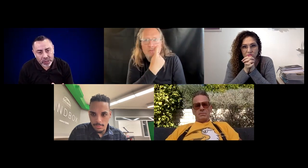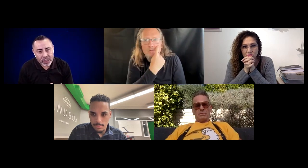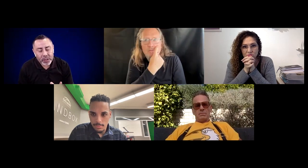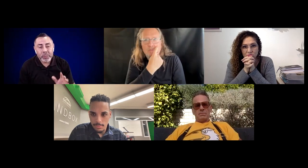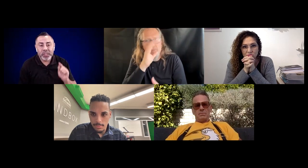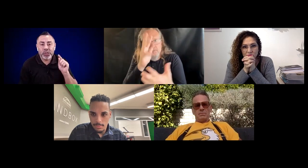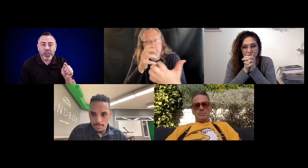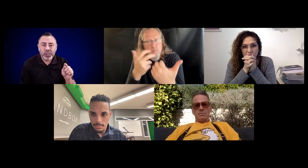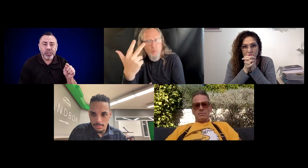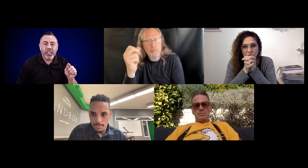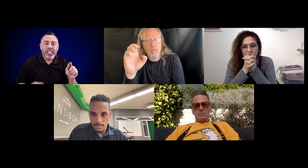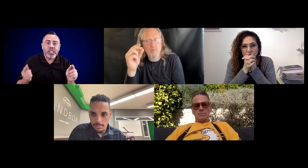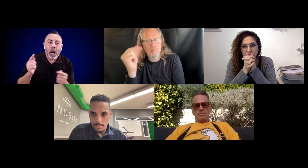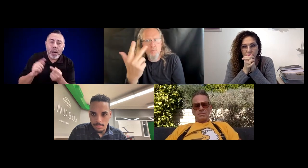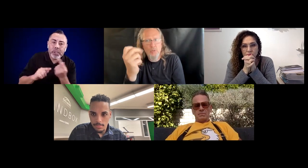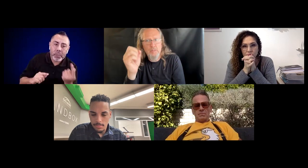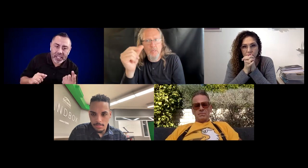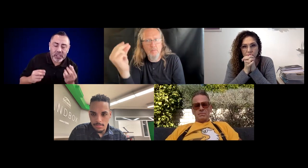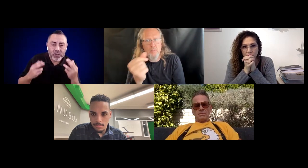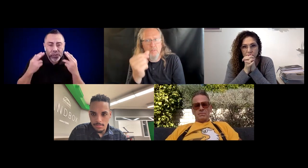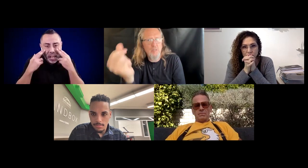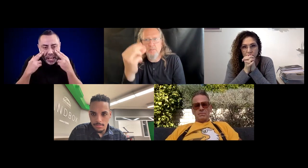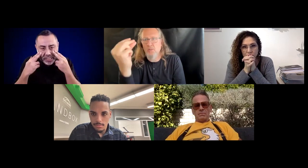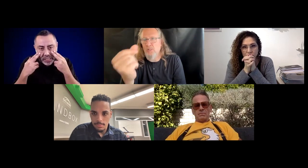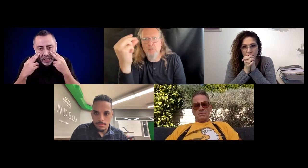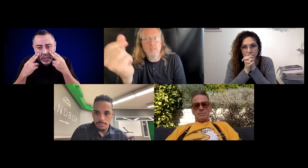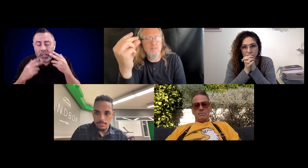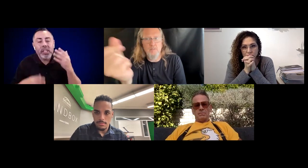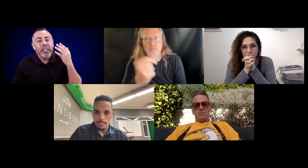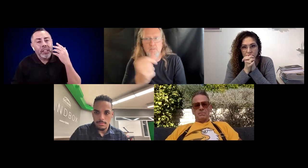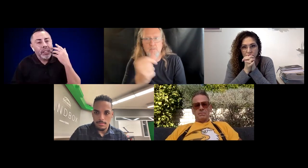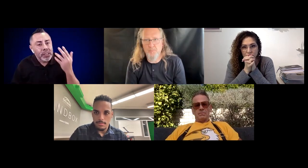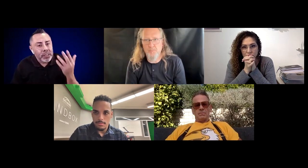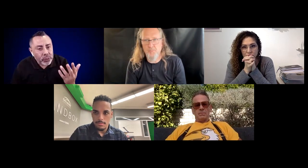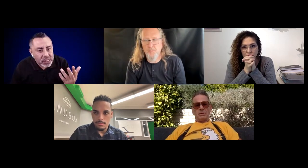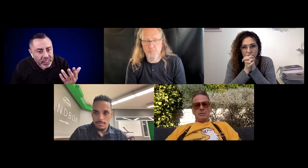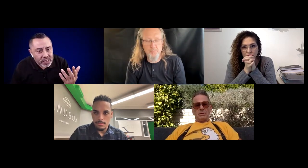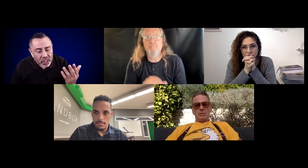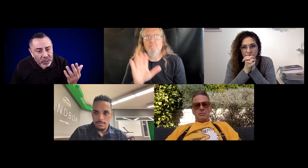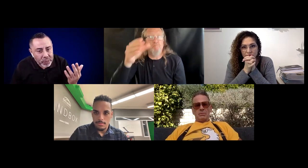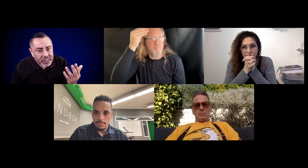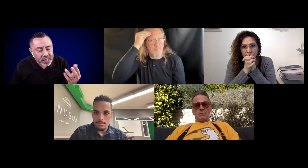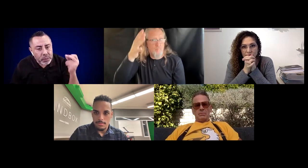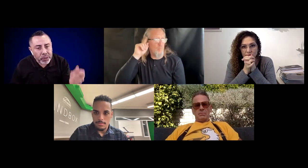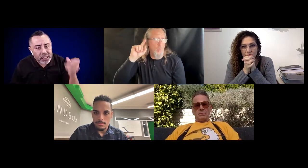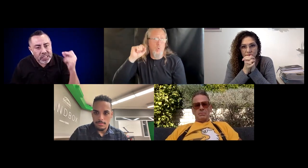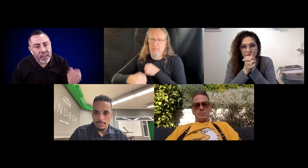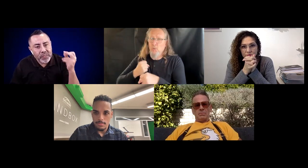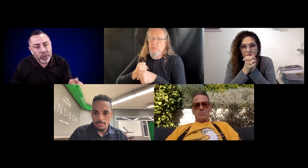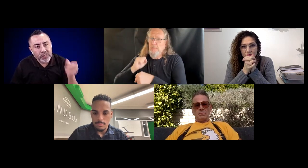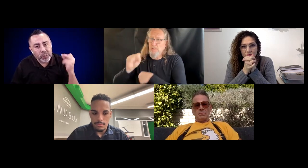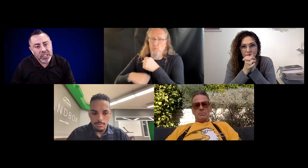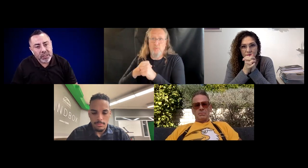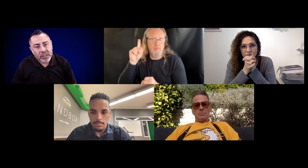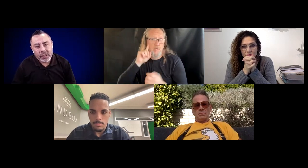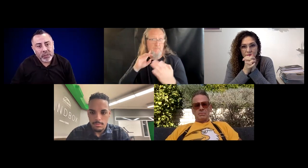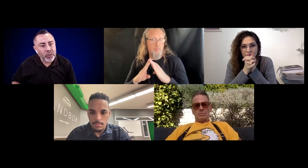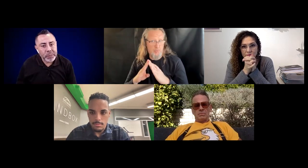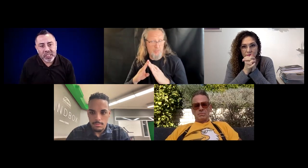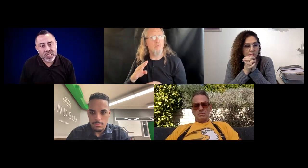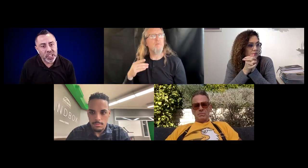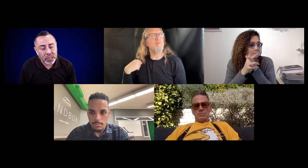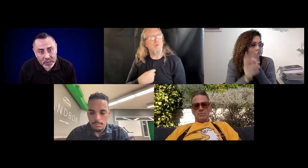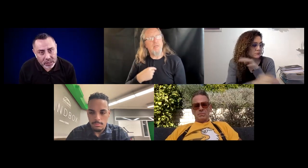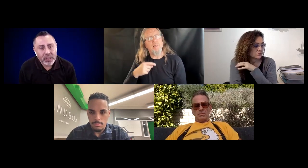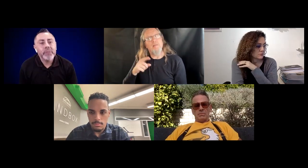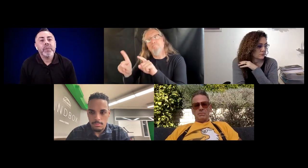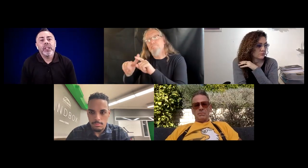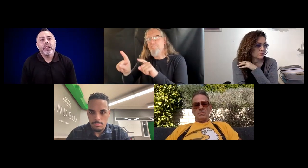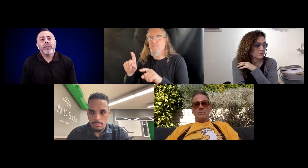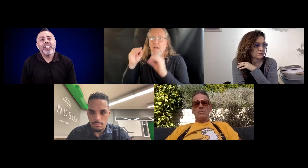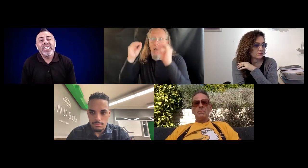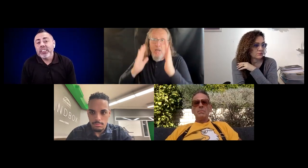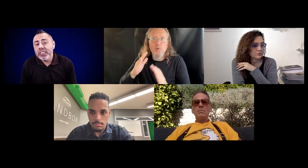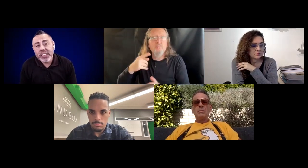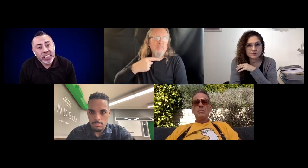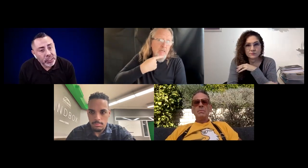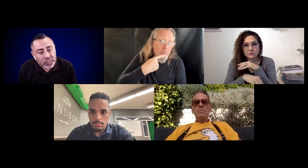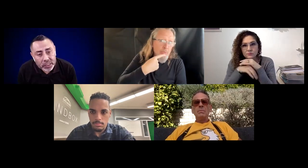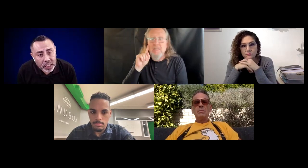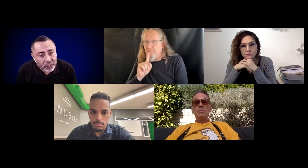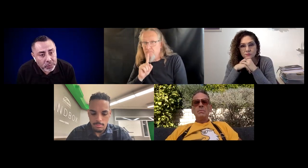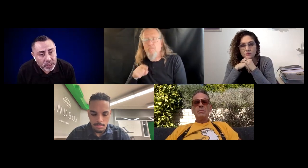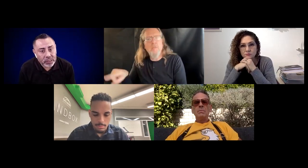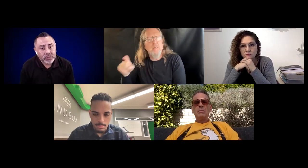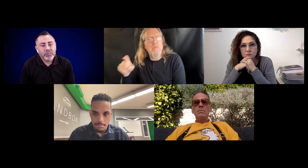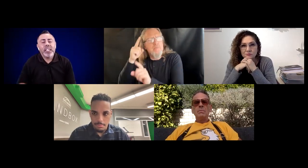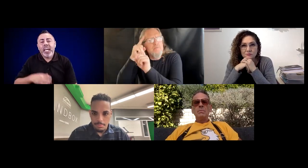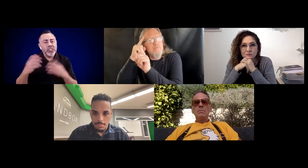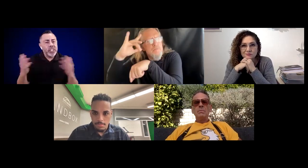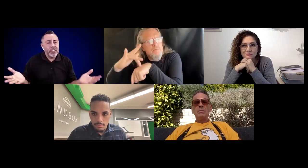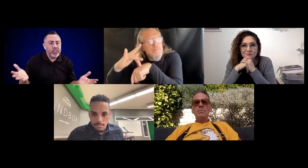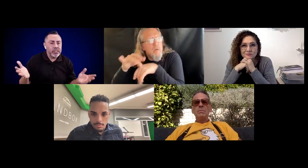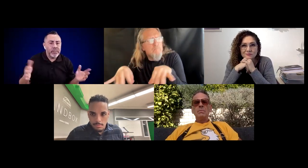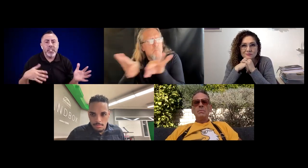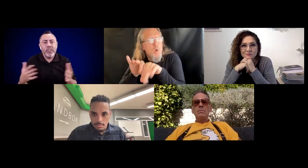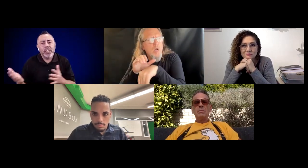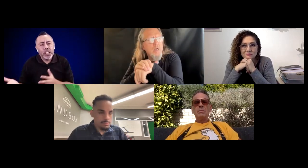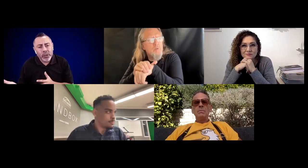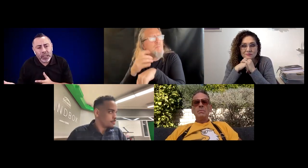But the structure is optimized for the eyes. 3 seconds is all the mind gets to process that visual information. Rapid succession. For years and years in the deaf community, educators of the deaf and hard of hearing spent tons of time obsessed on teaching deaf children.